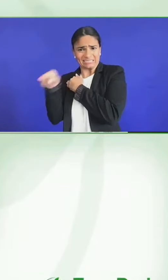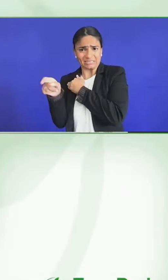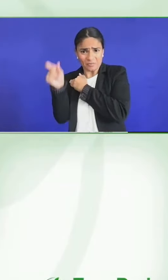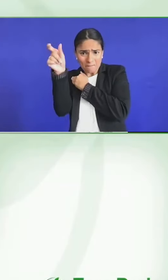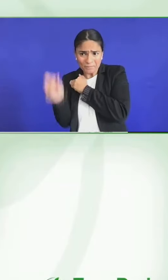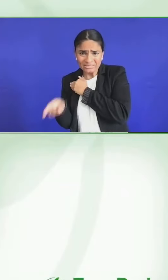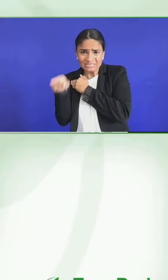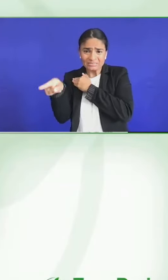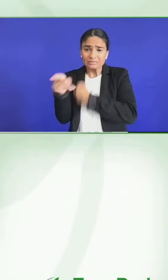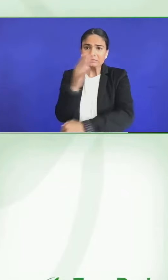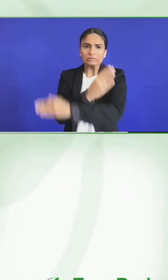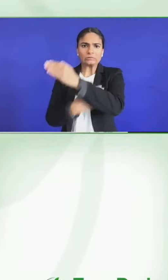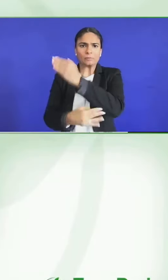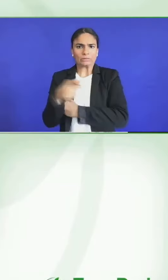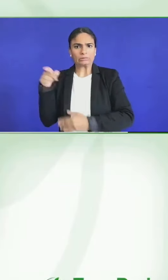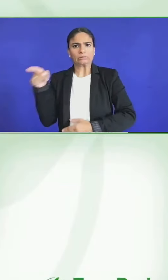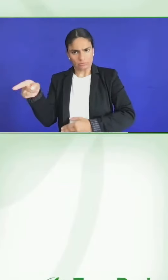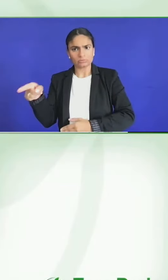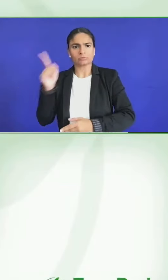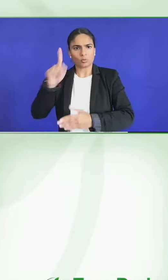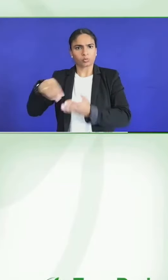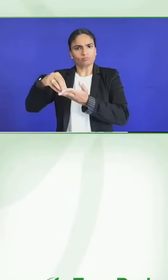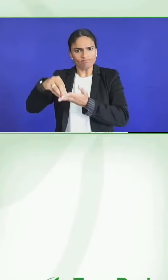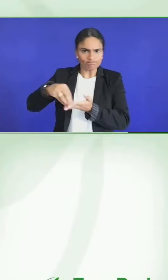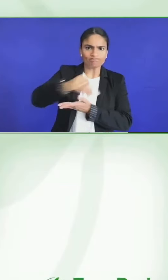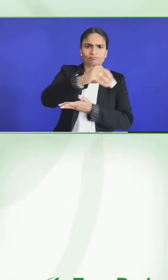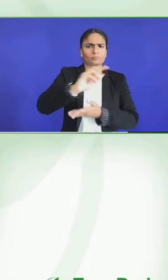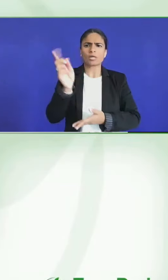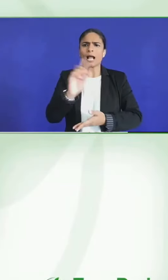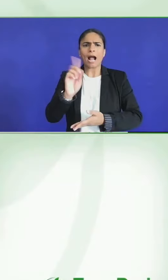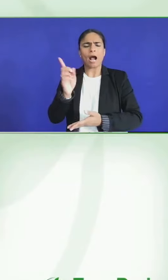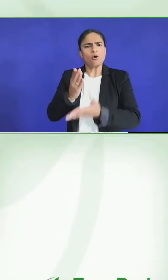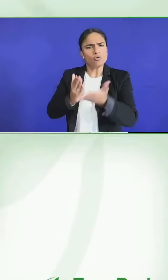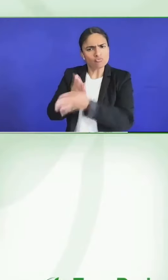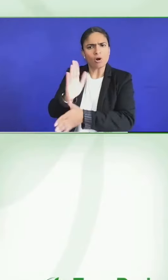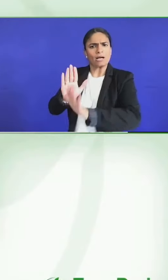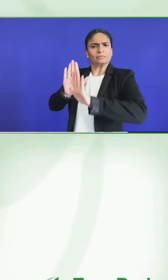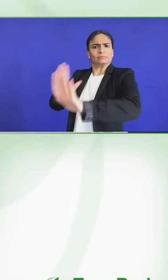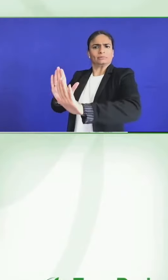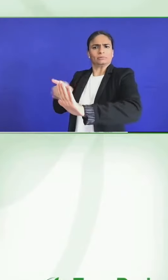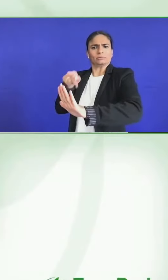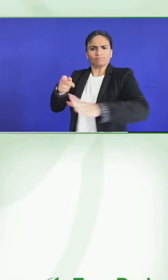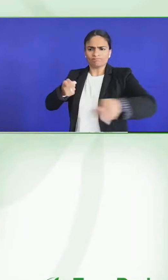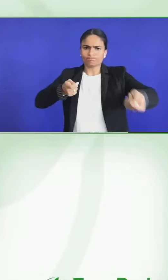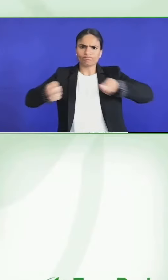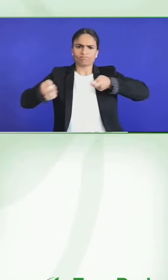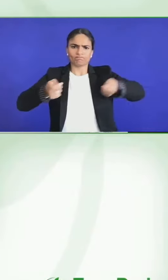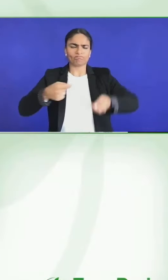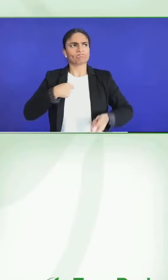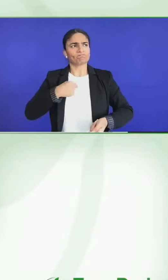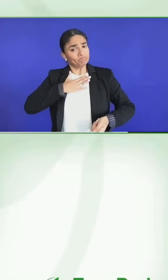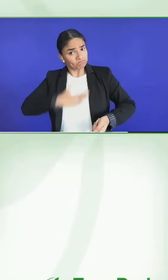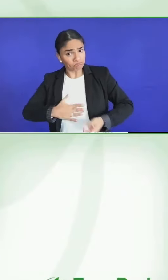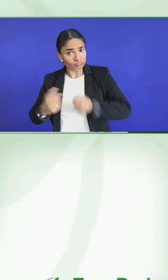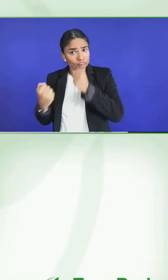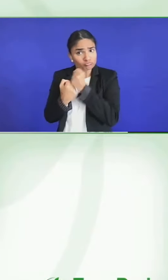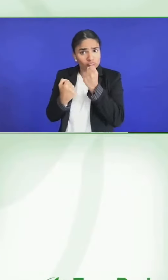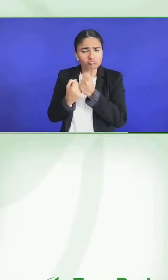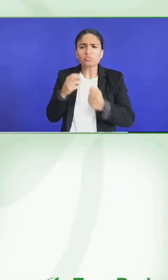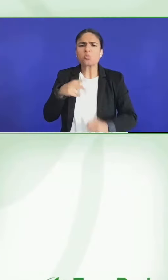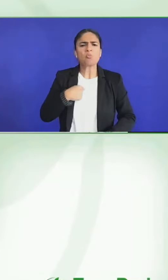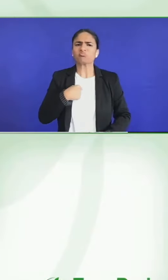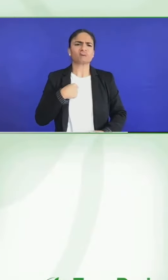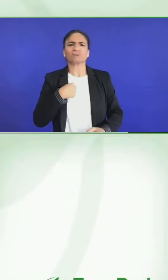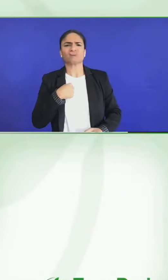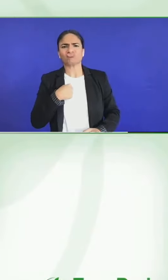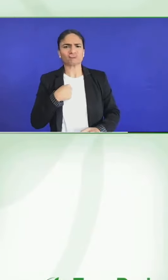separately and have been asking for disabled people to be included from